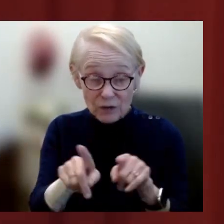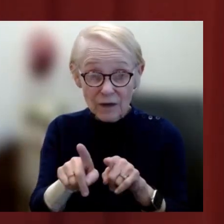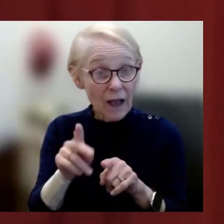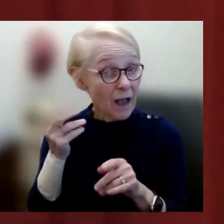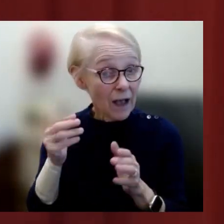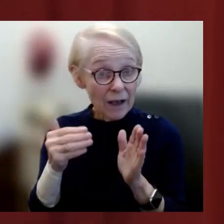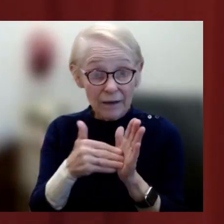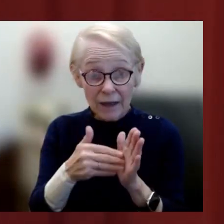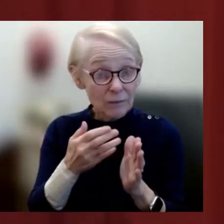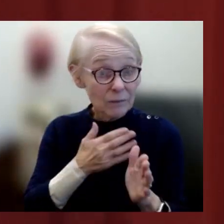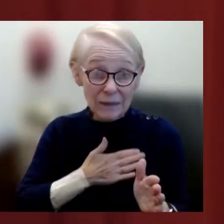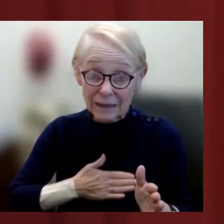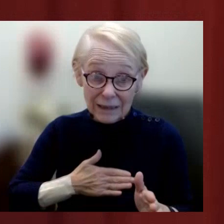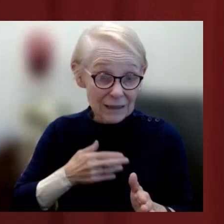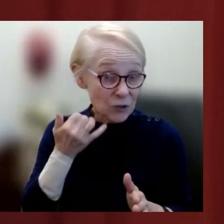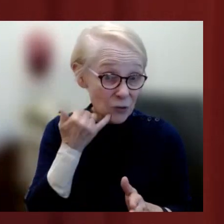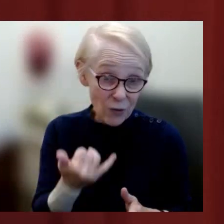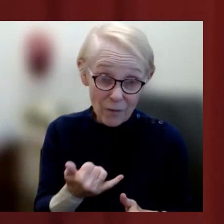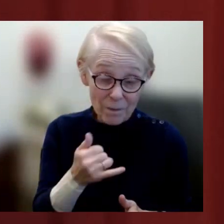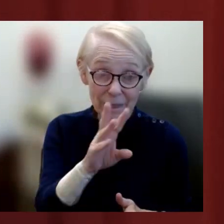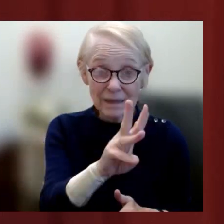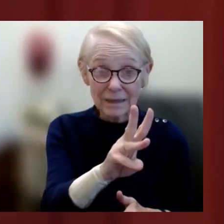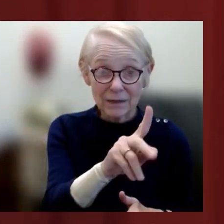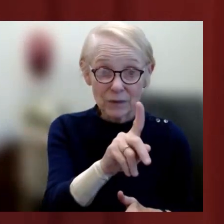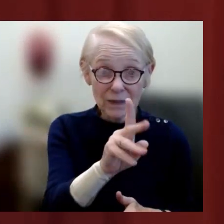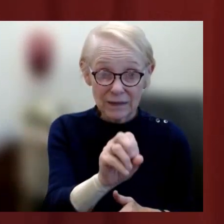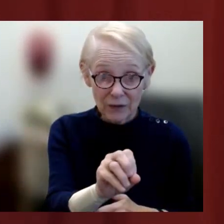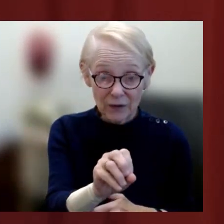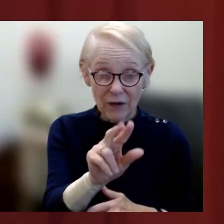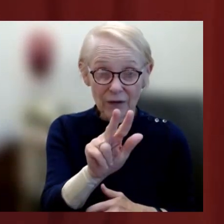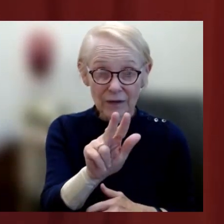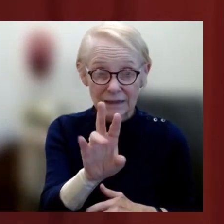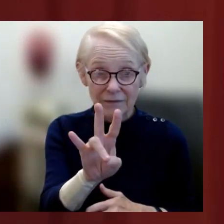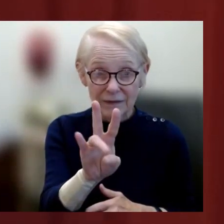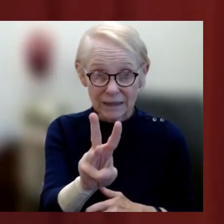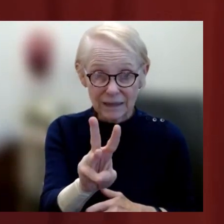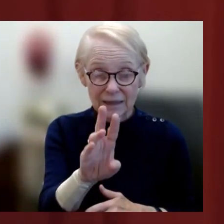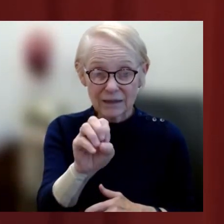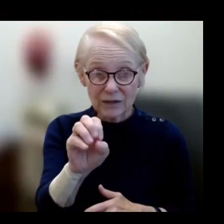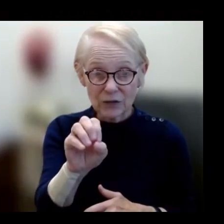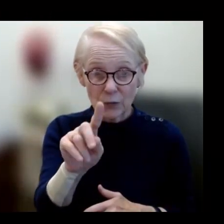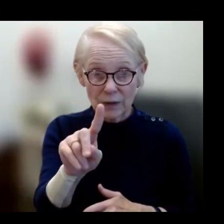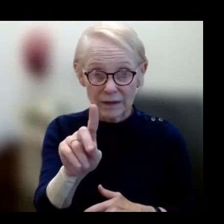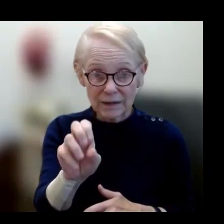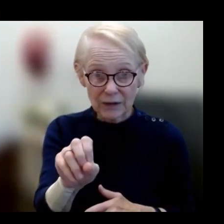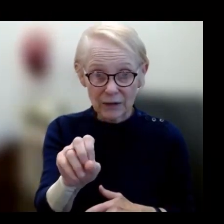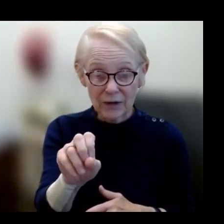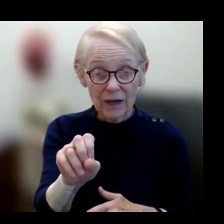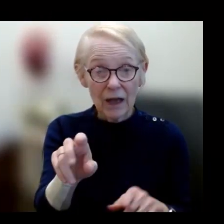mentioned before give us a call at 610-376-0010 an independent living specialist will be more